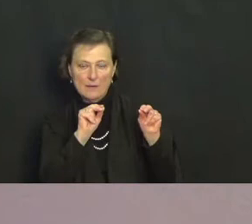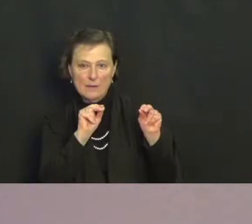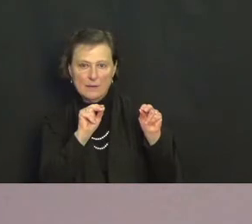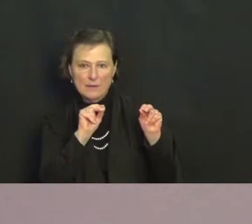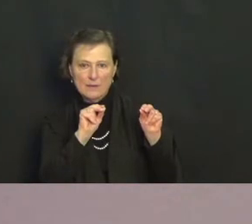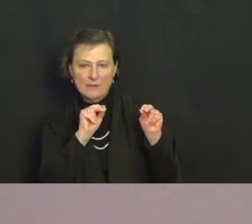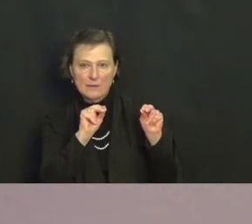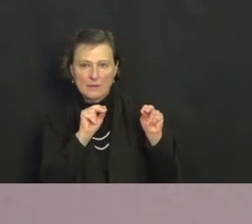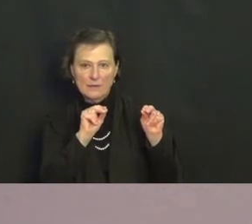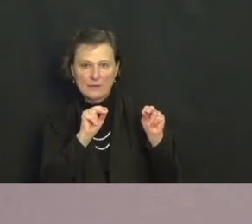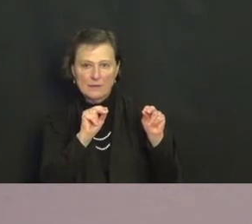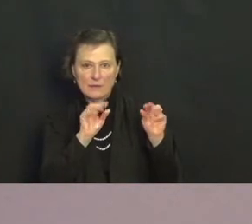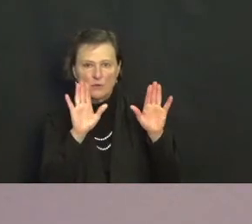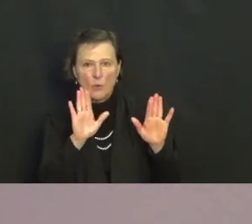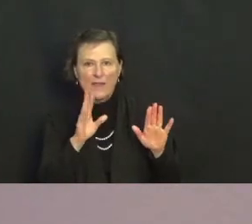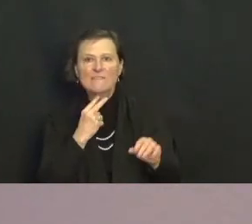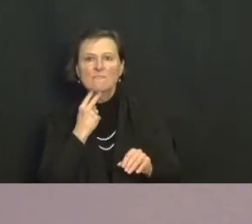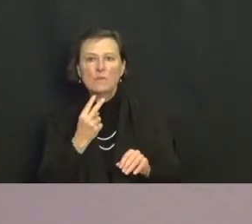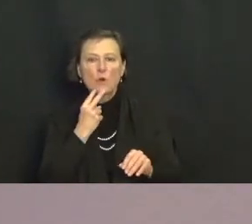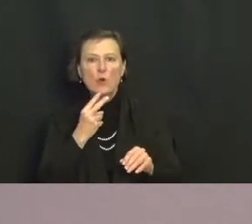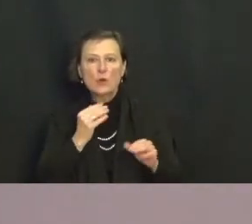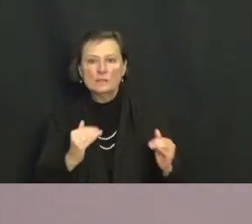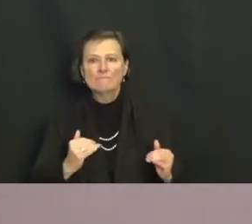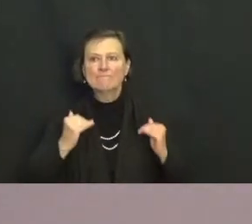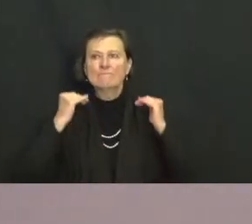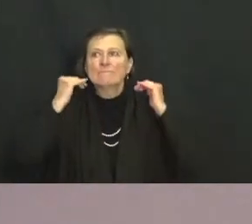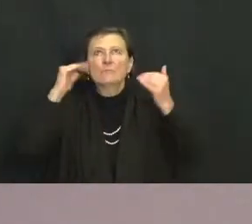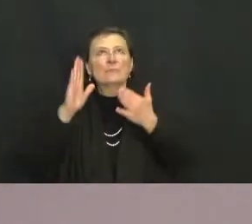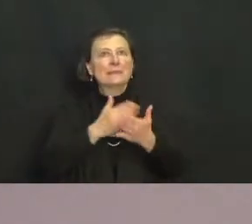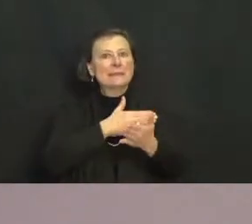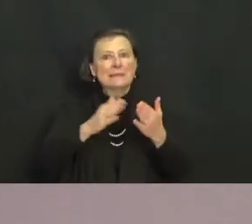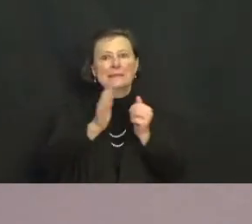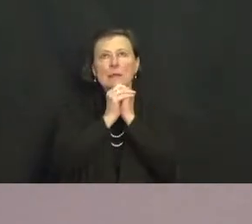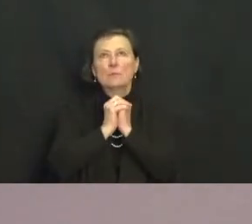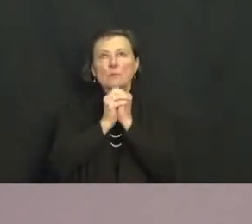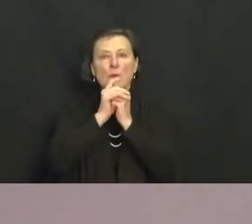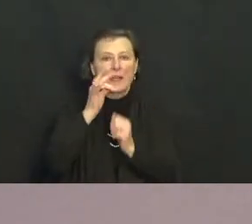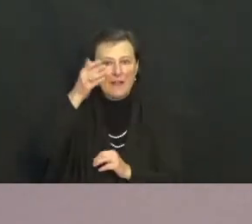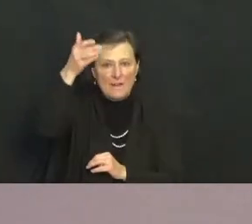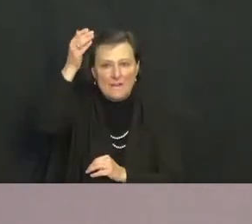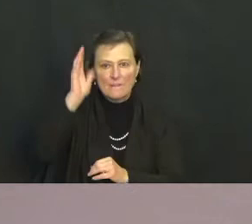Great voices would be raised, singing the praises of god and exhorting us to forgive